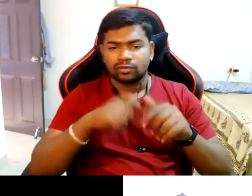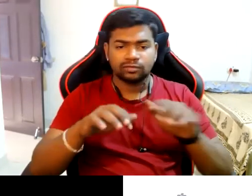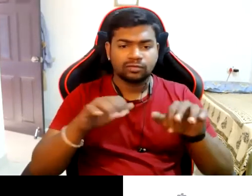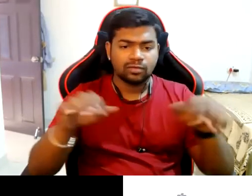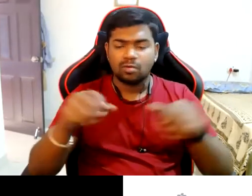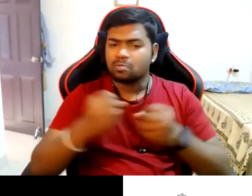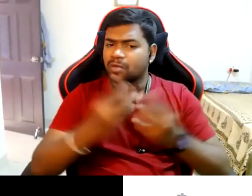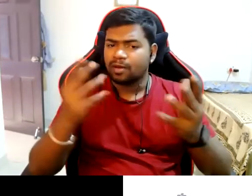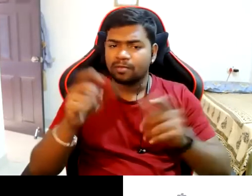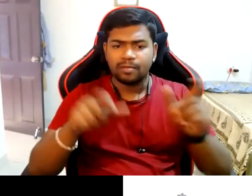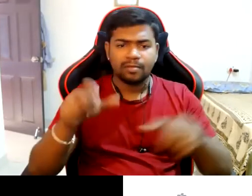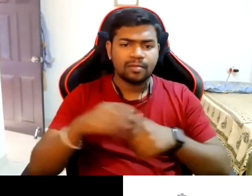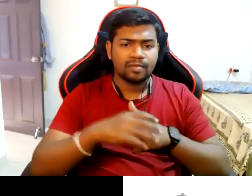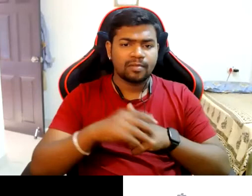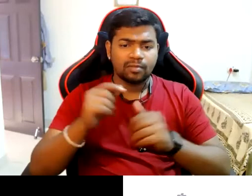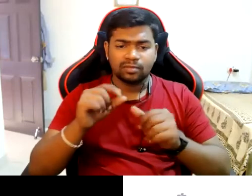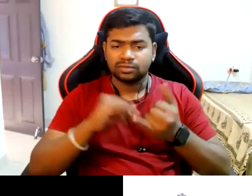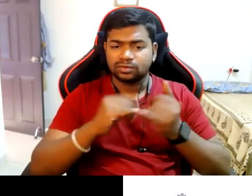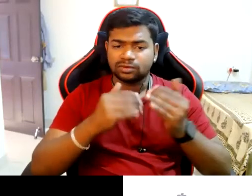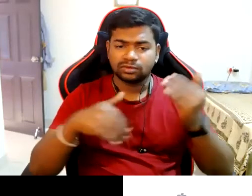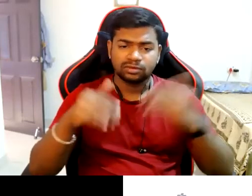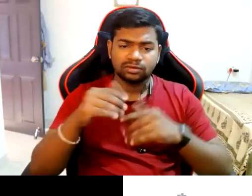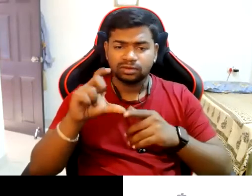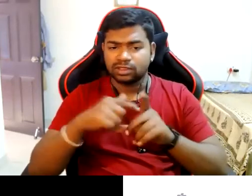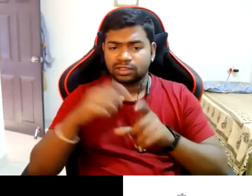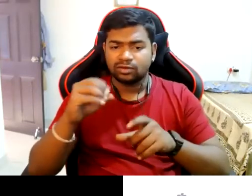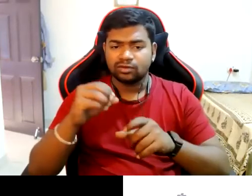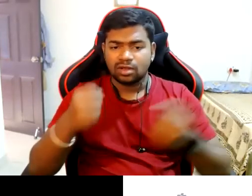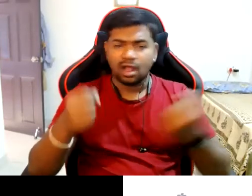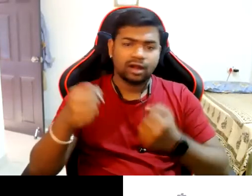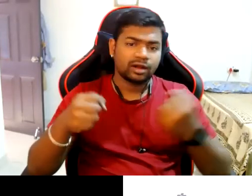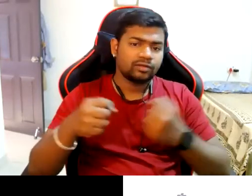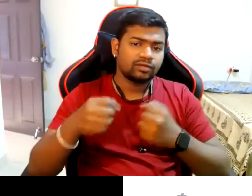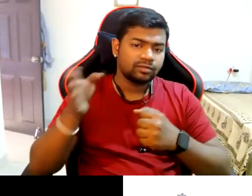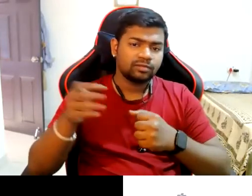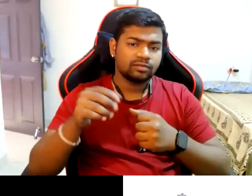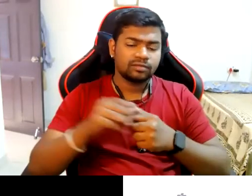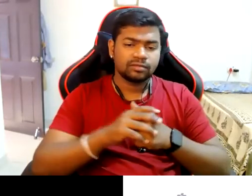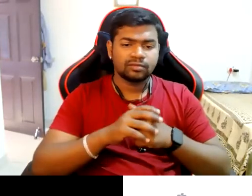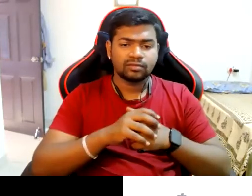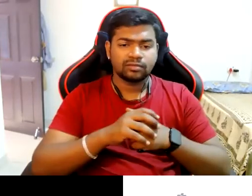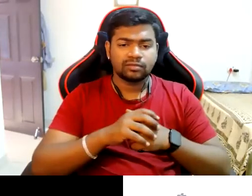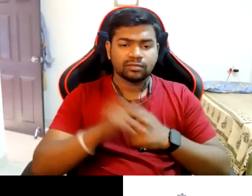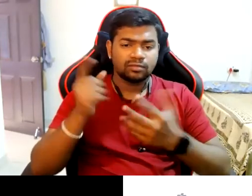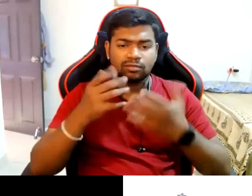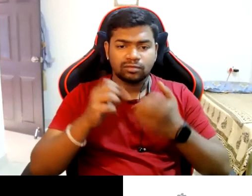i mean my CEO, my CEO's driver, a car driver, who came and said that he wants to